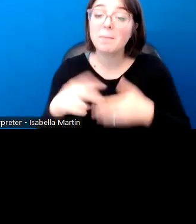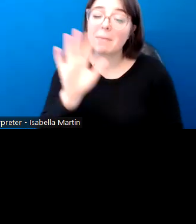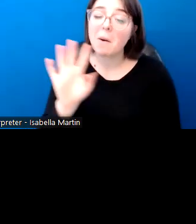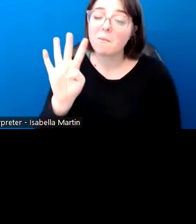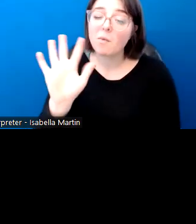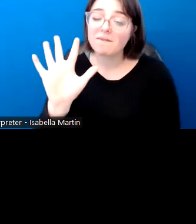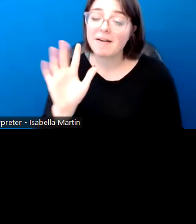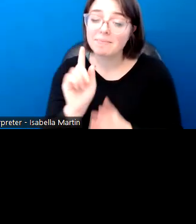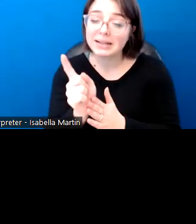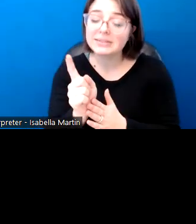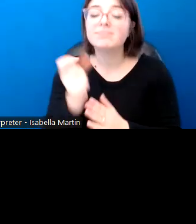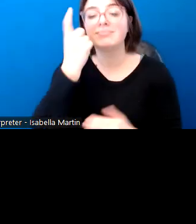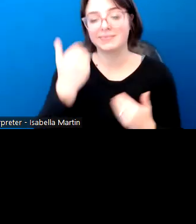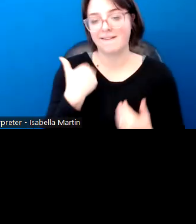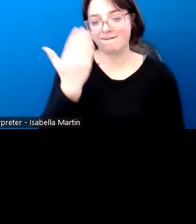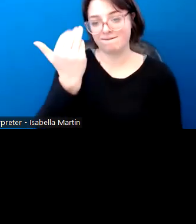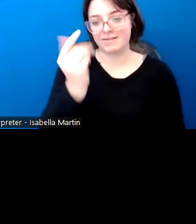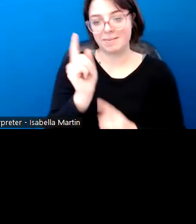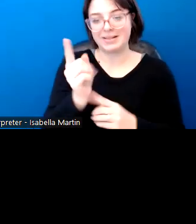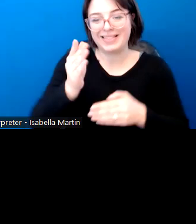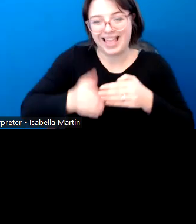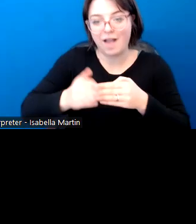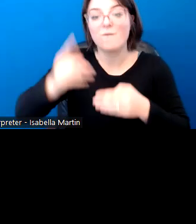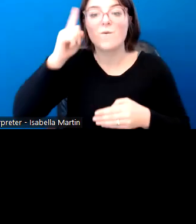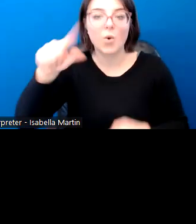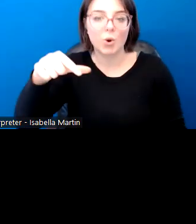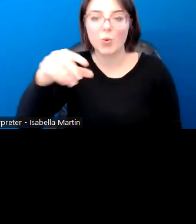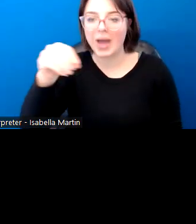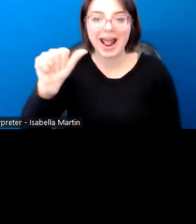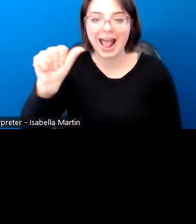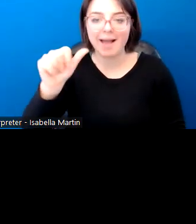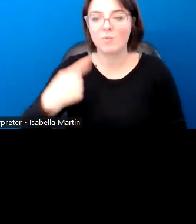at the end for the live Q&A where we will answer as many of your questions as time will allow.